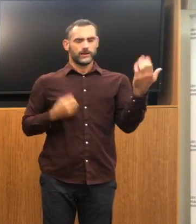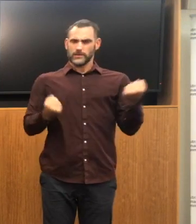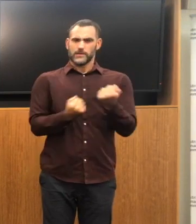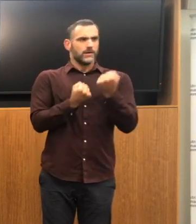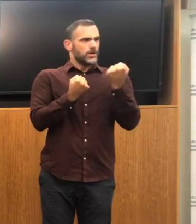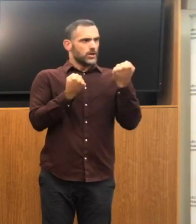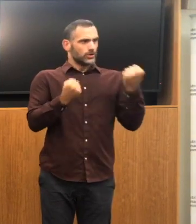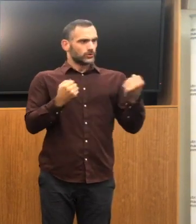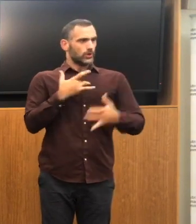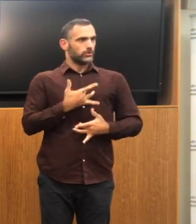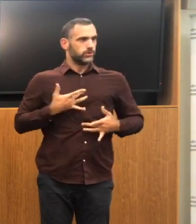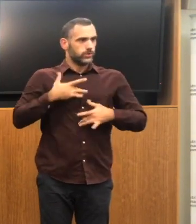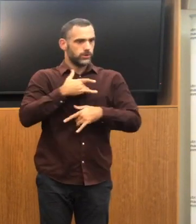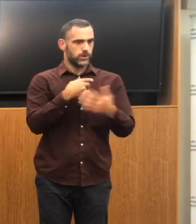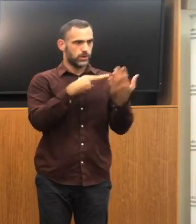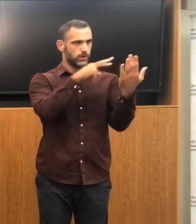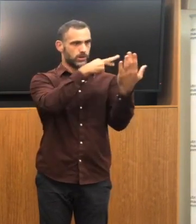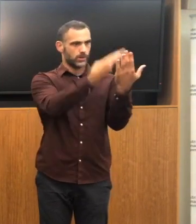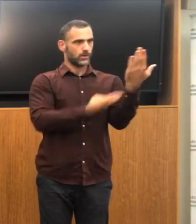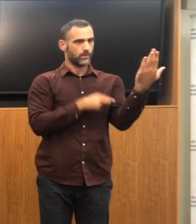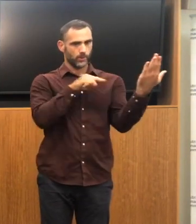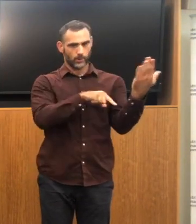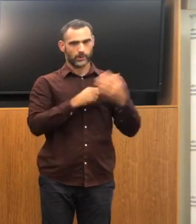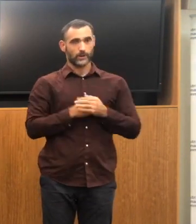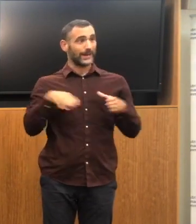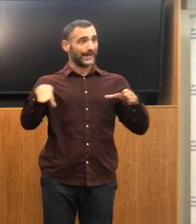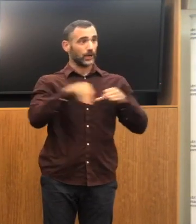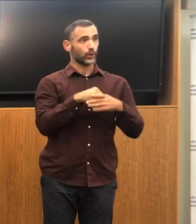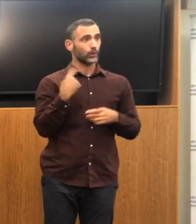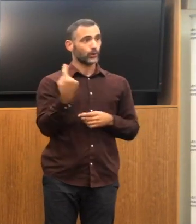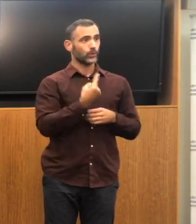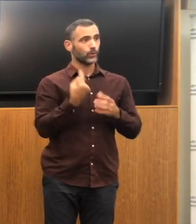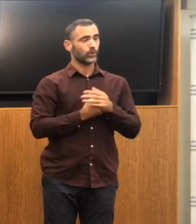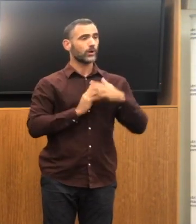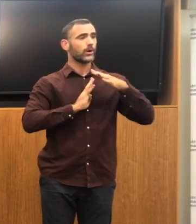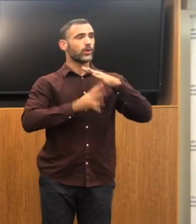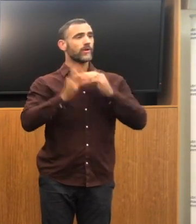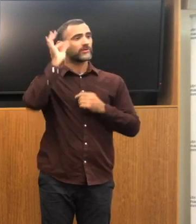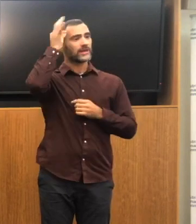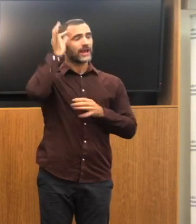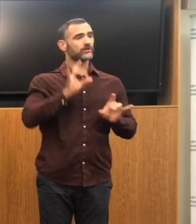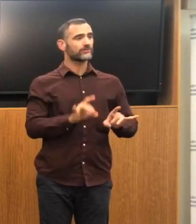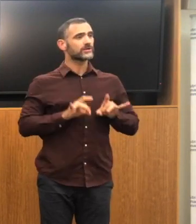I'm gonna read off all the organizations that did this: the Refugee Council of Australia, the National Ethnic Disability Alliance,